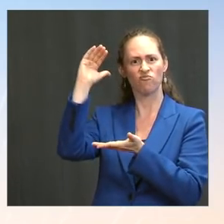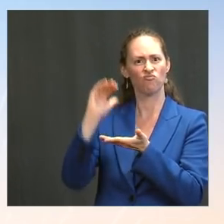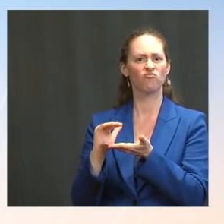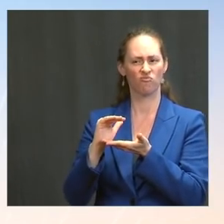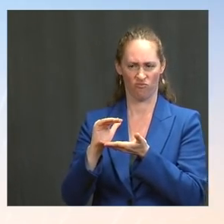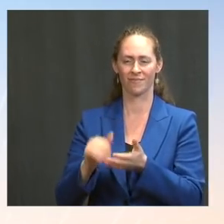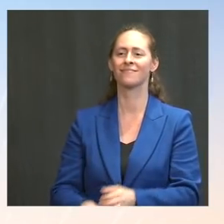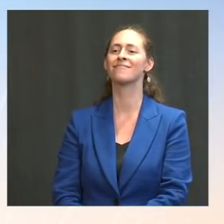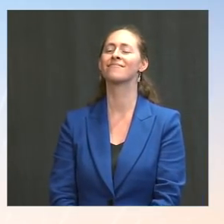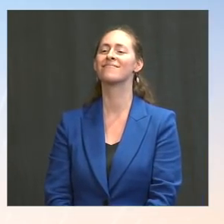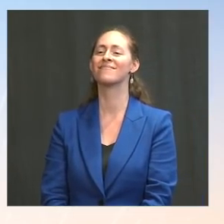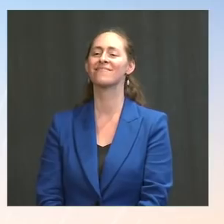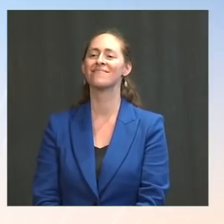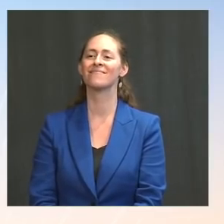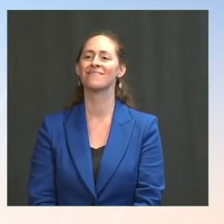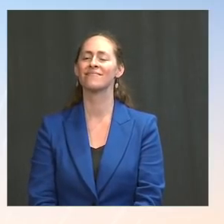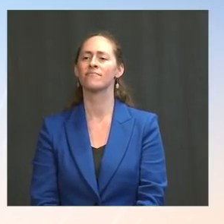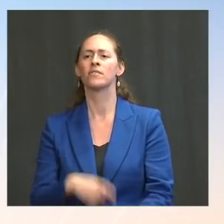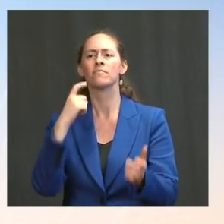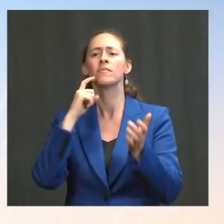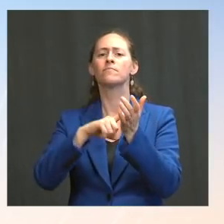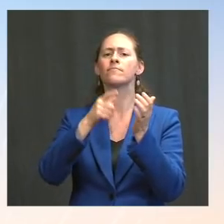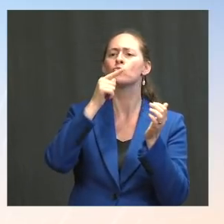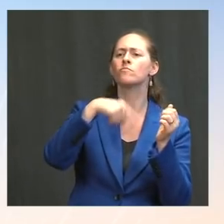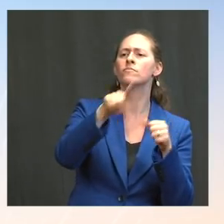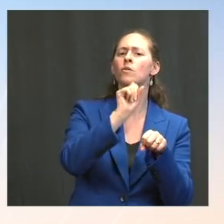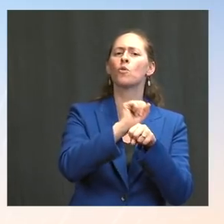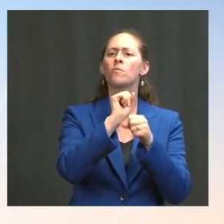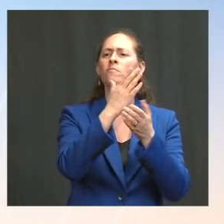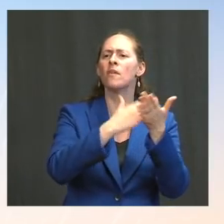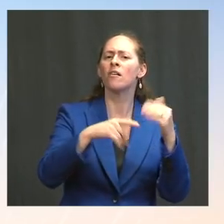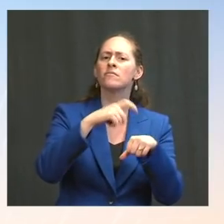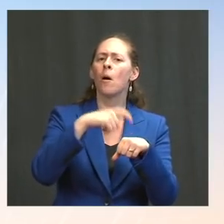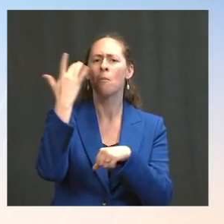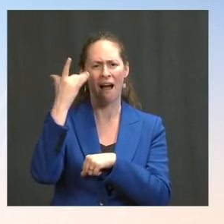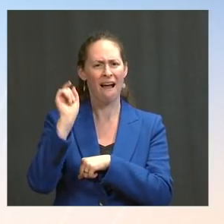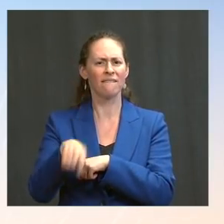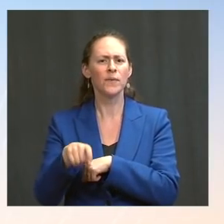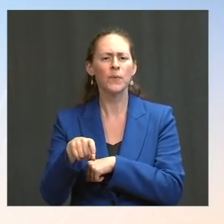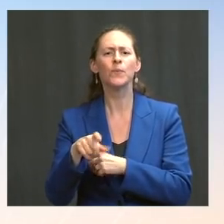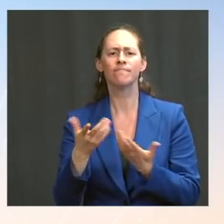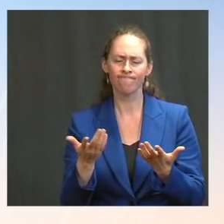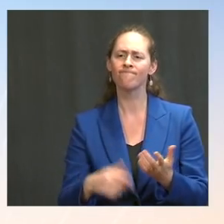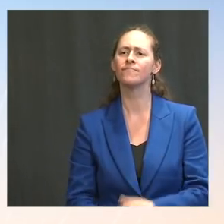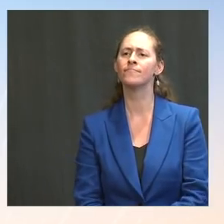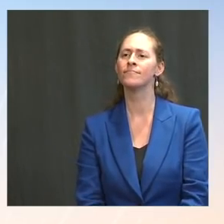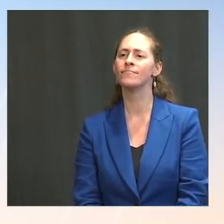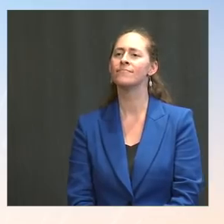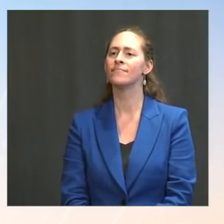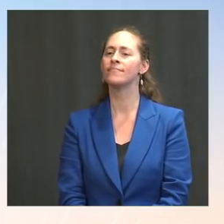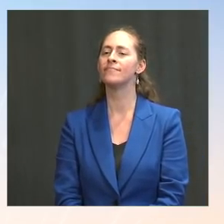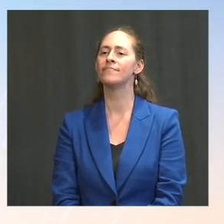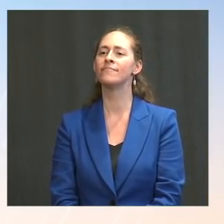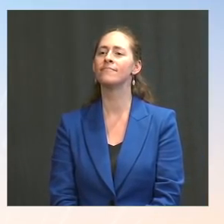for economic reasons. So this is a category that the Bureau of Labor Statistics tracks where people would like to be working more --